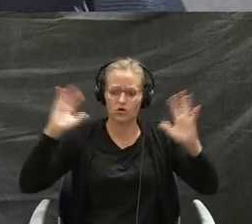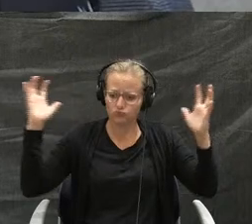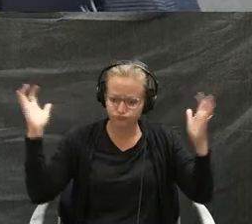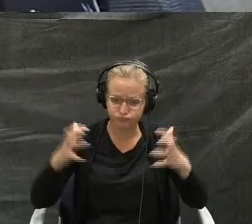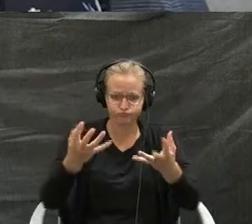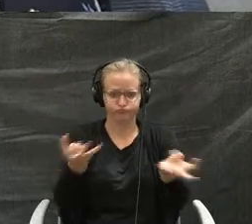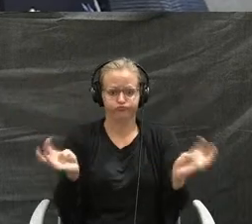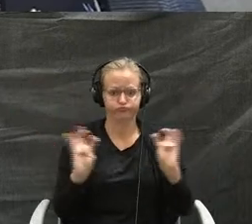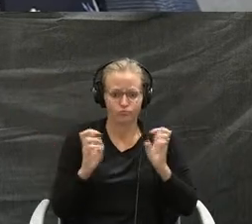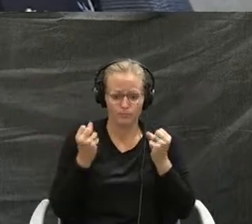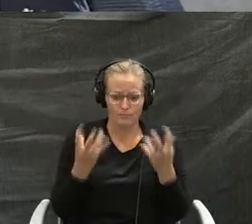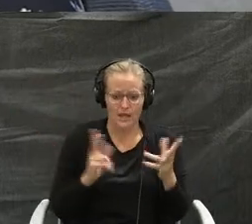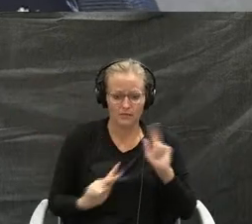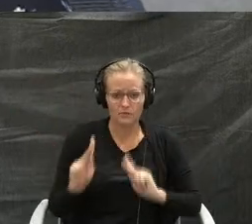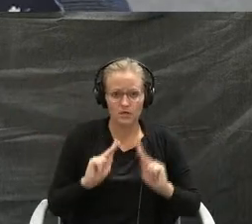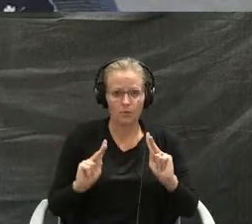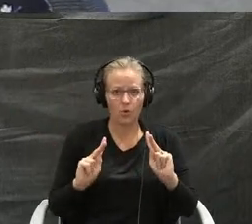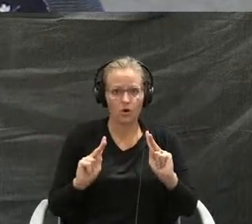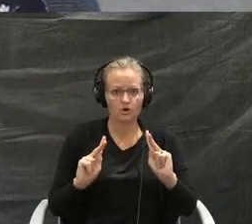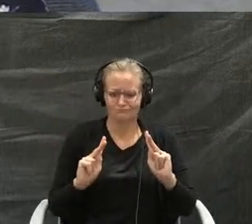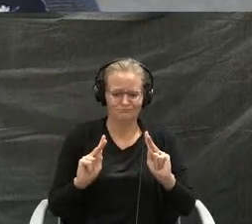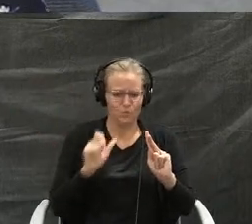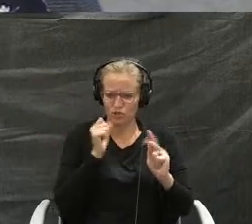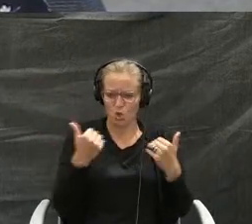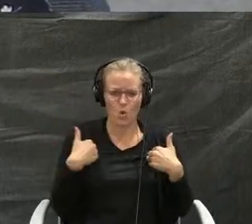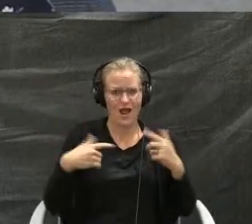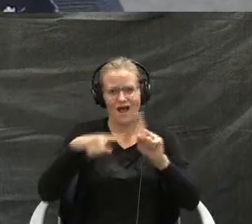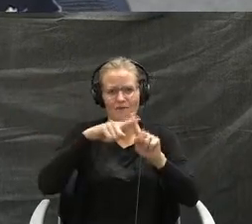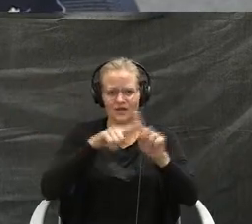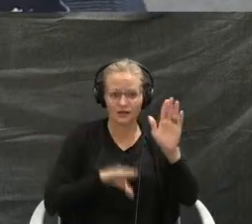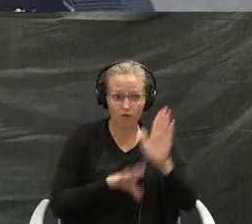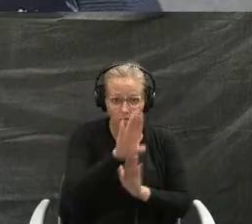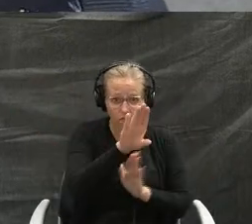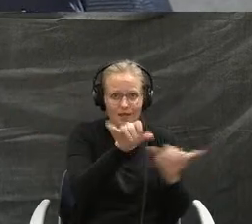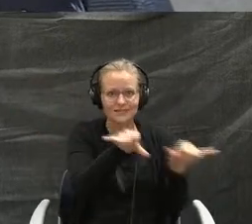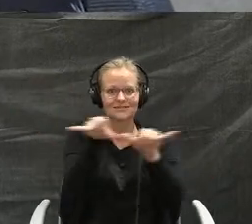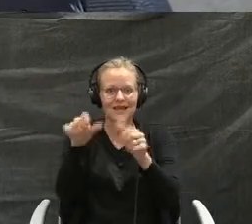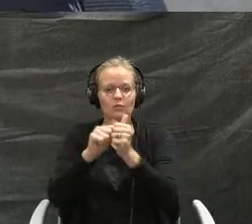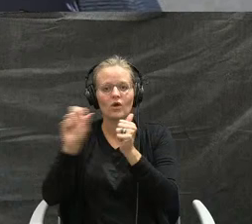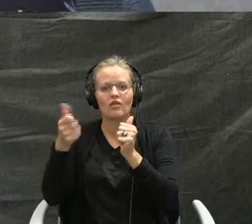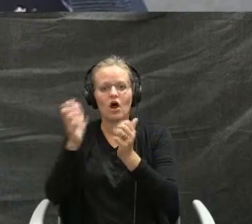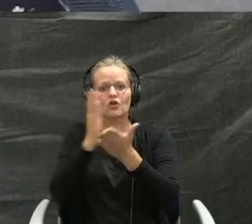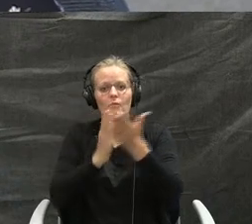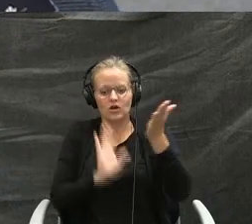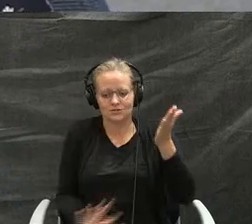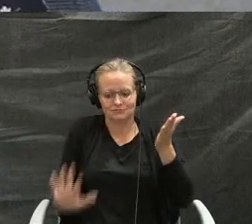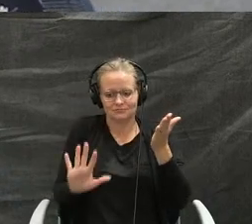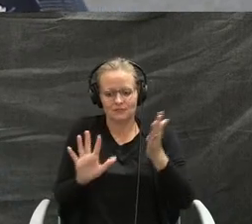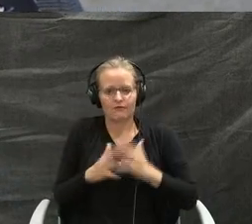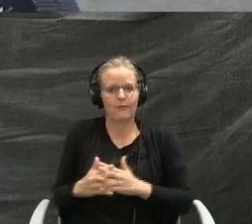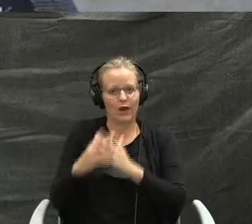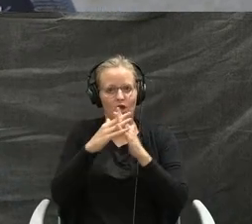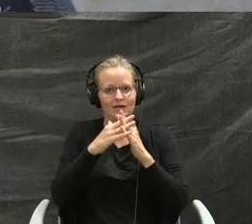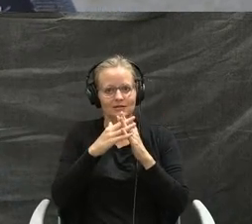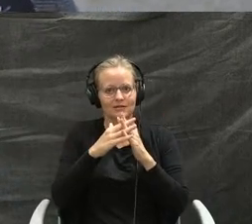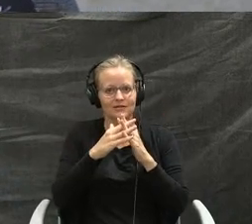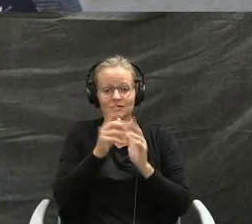I also urge you to take a look at the risks facing our children, as I alluded to above, there are serious detrimental